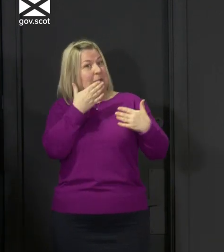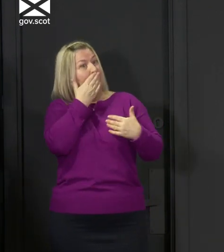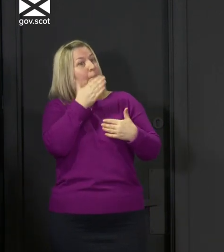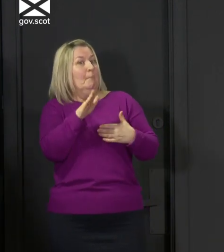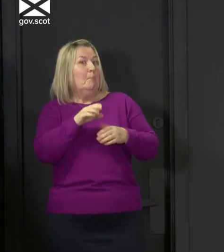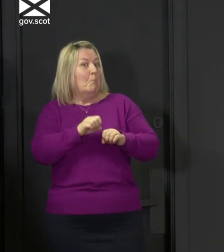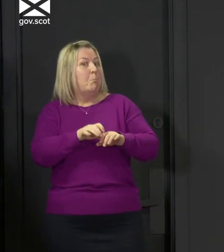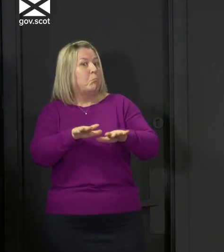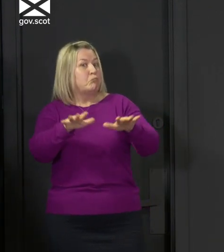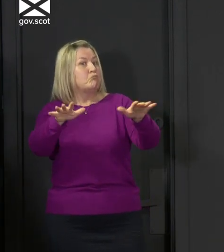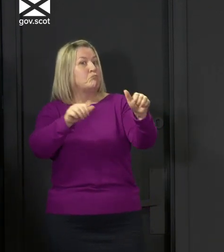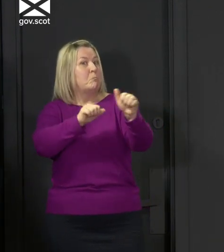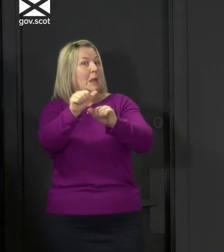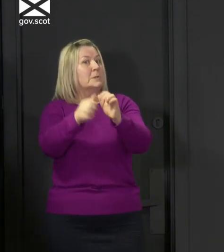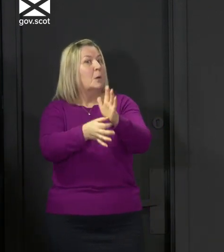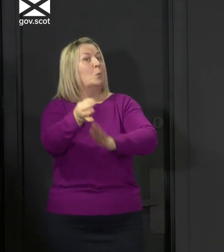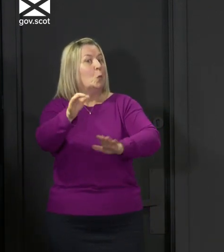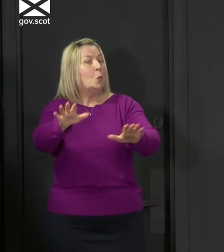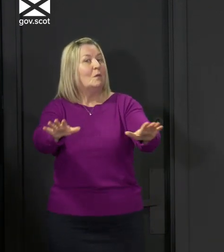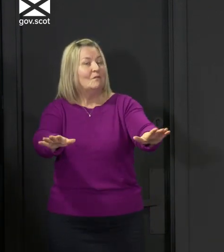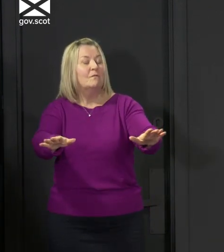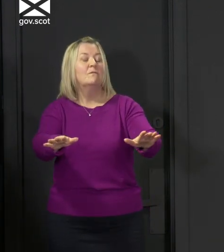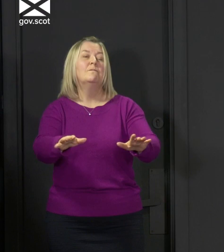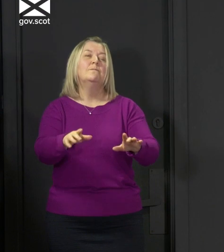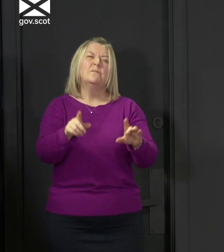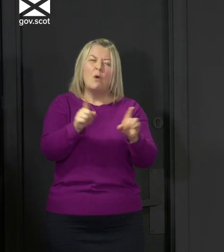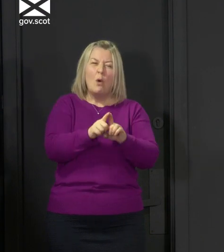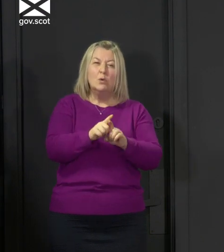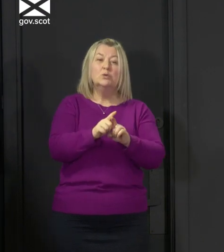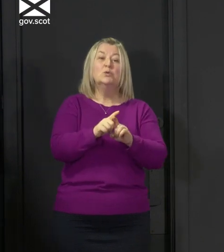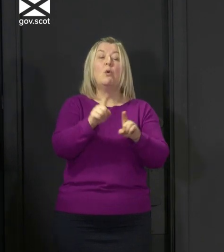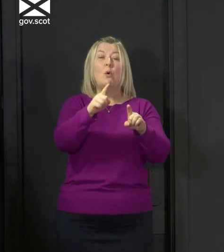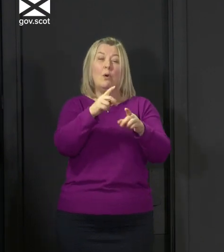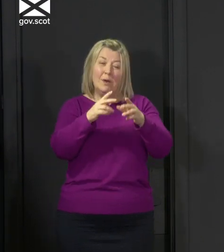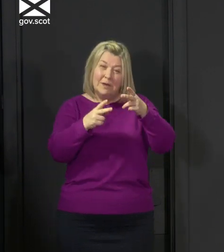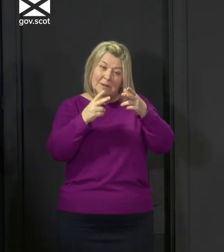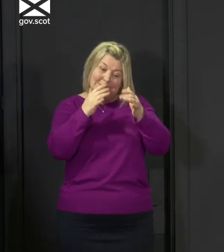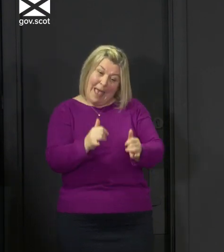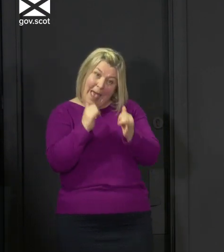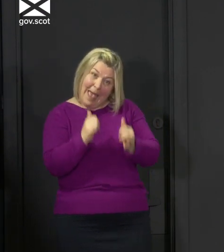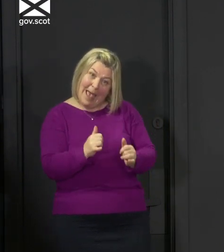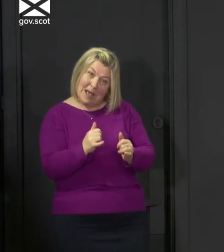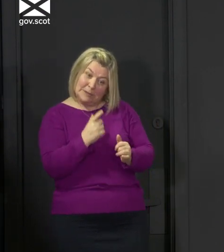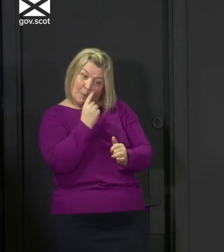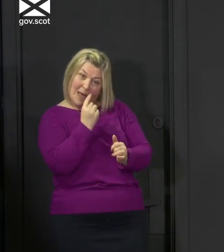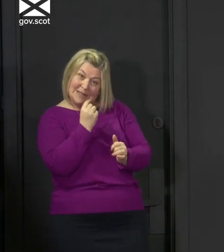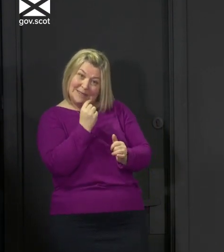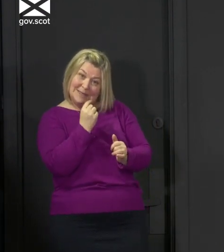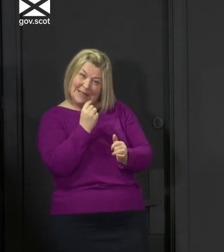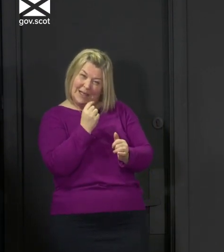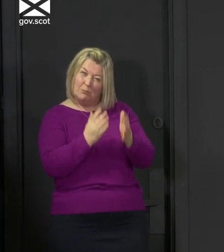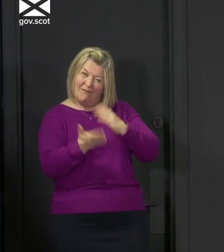We have also quadrupled our testing capacity, to around 2000 per day, that will increase